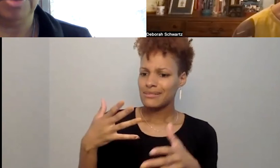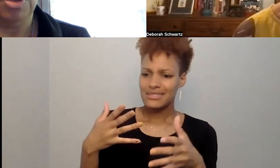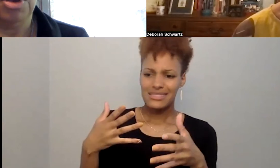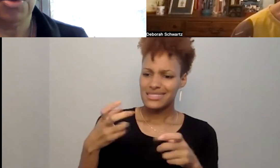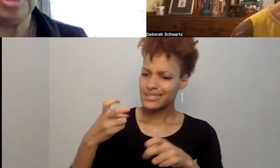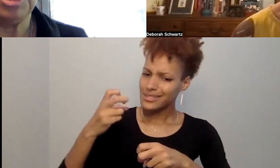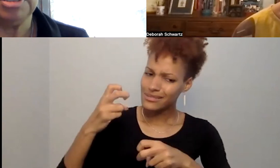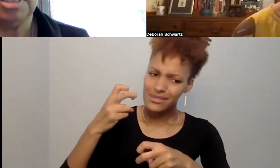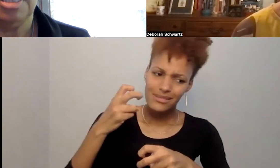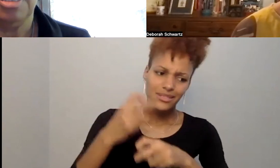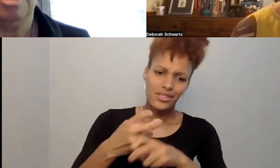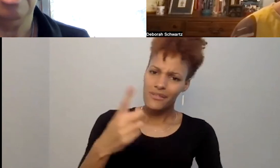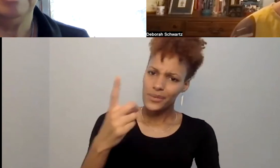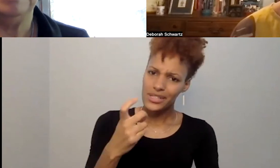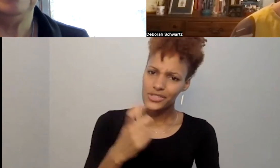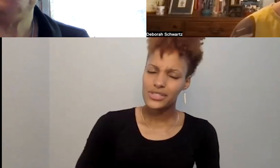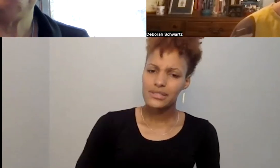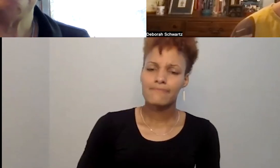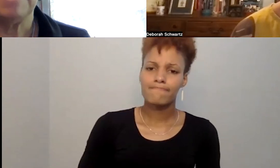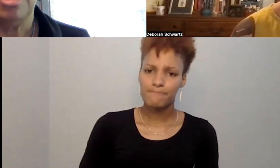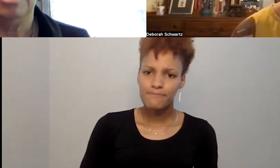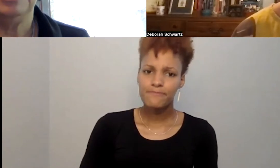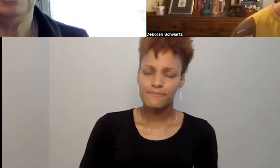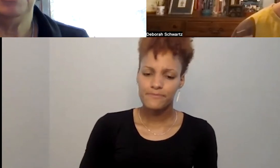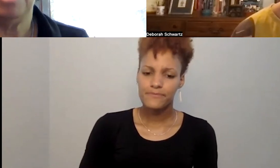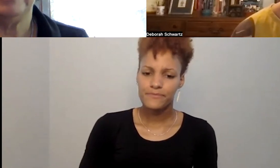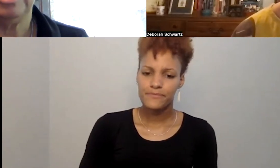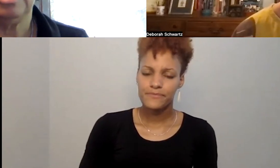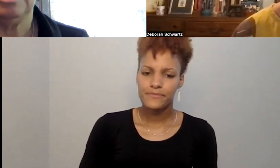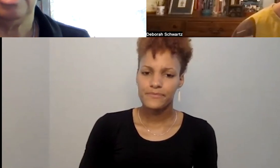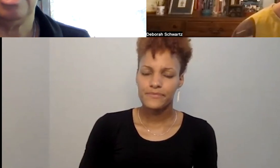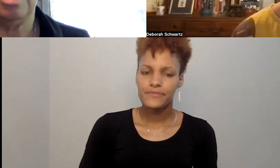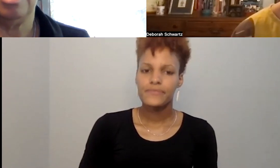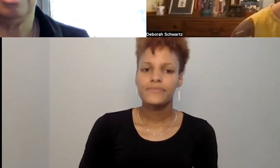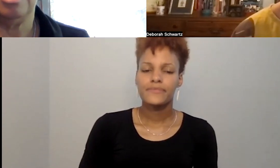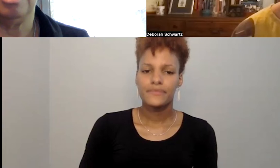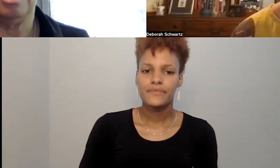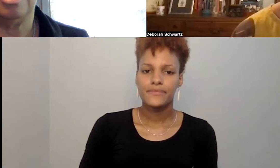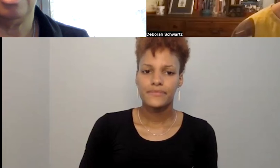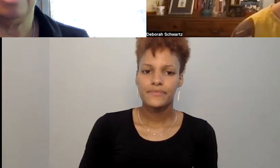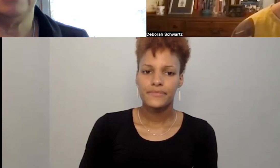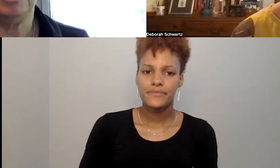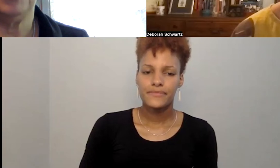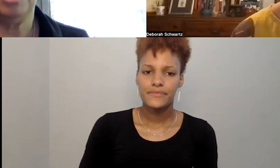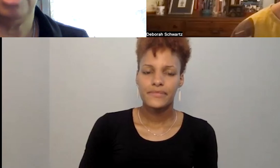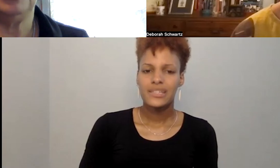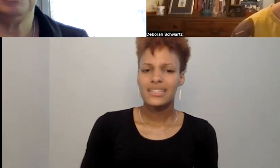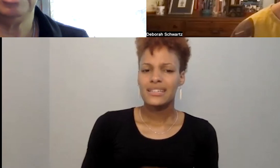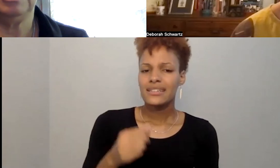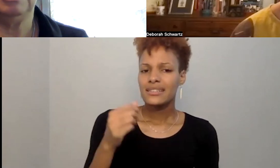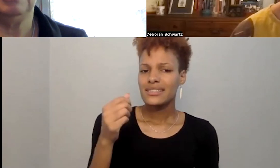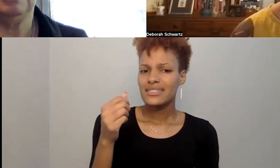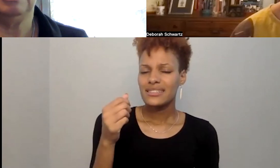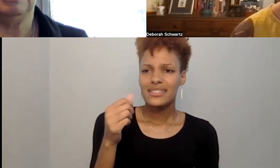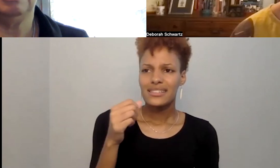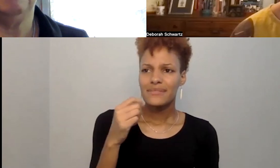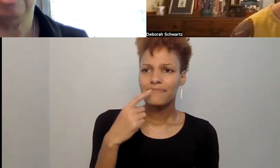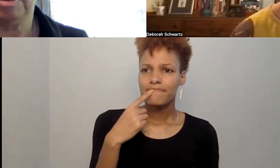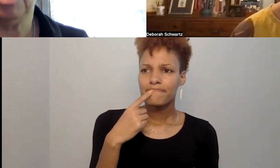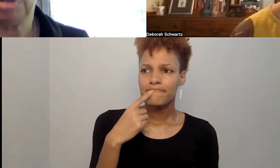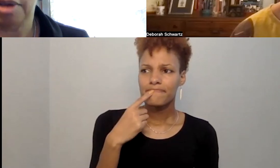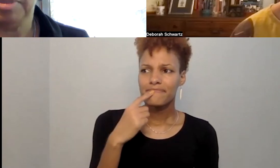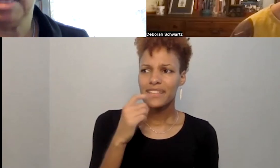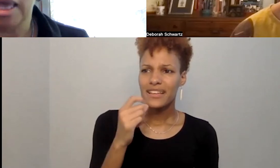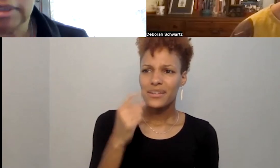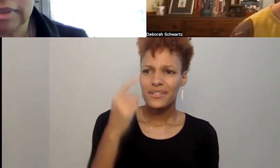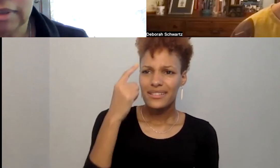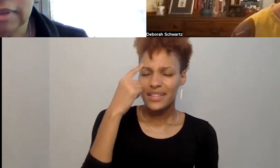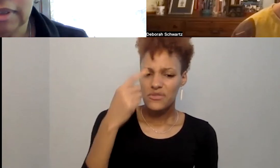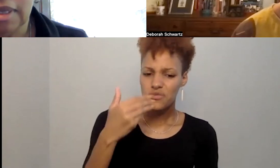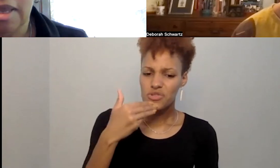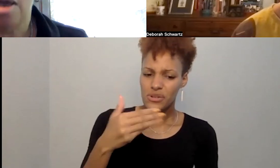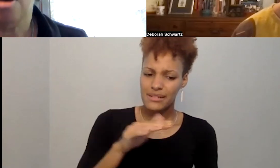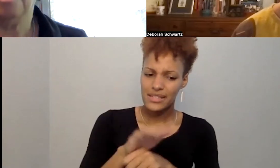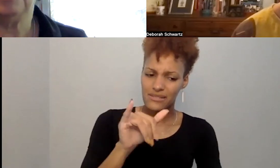question, you know, I think, I think we're not doing a very good job yet of